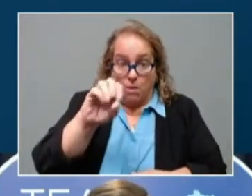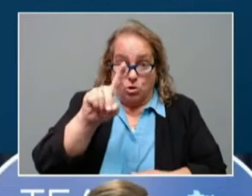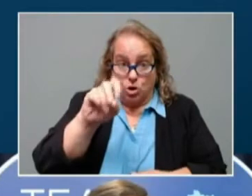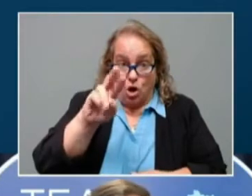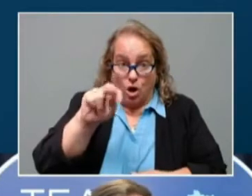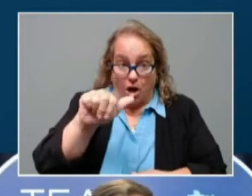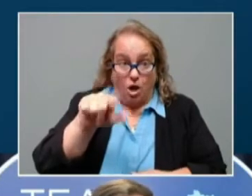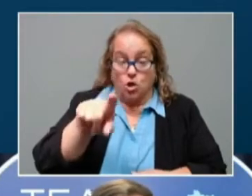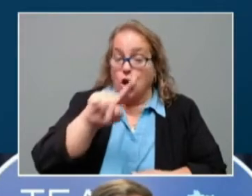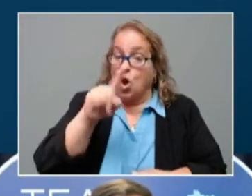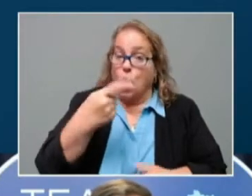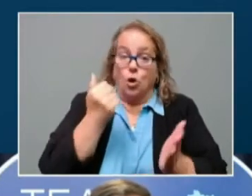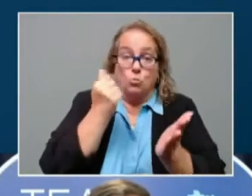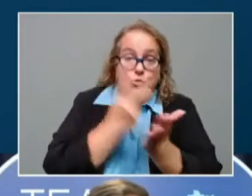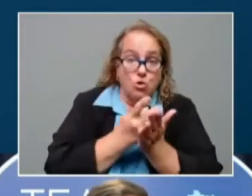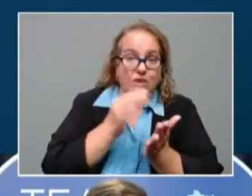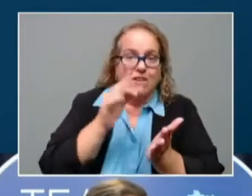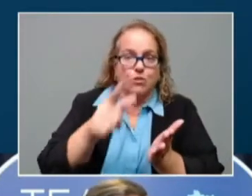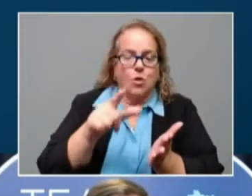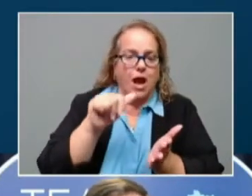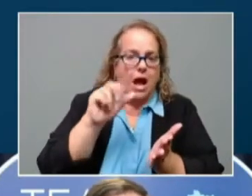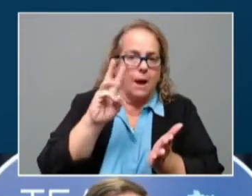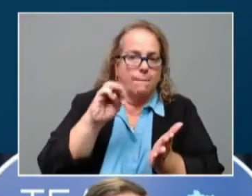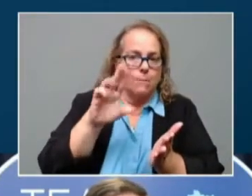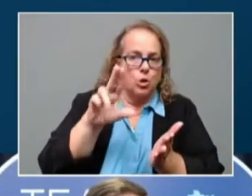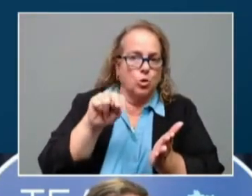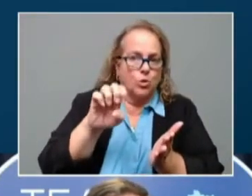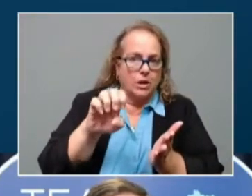Now, if you're waiting on that uh, third shot, if you're not for Moderna,